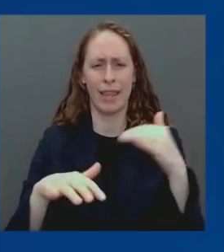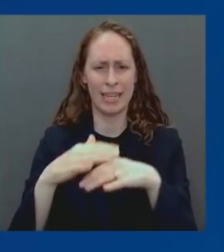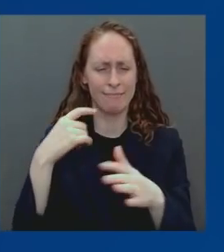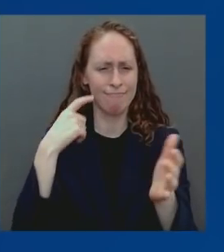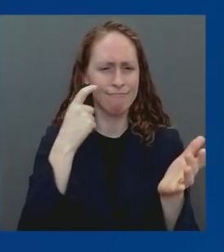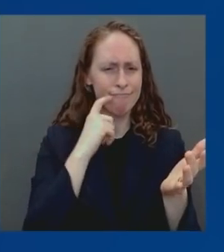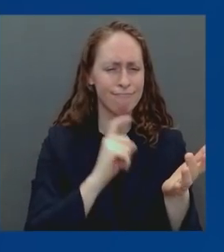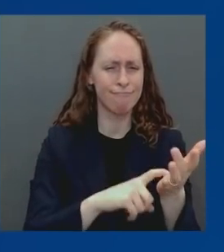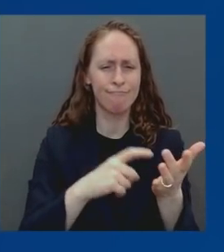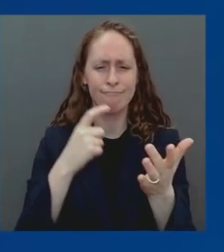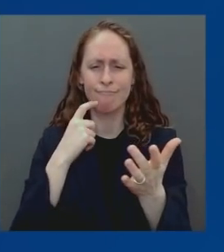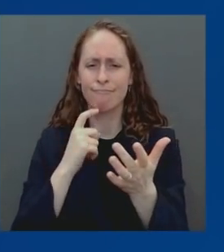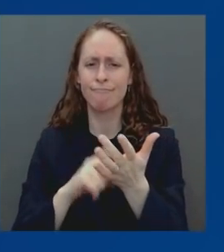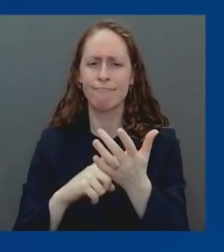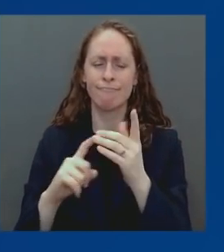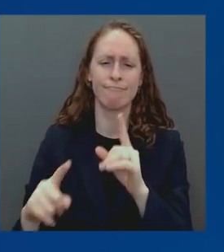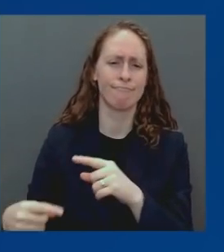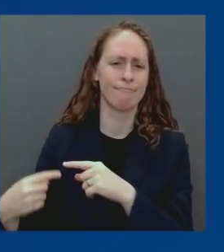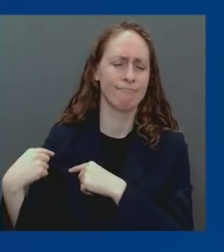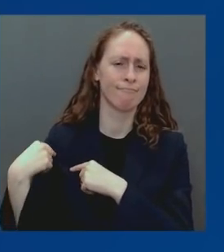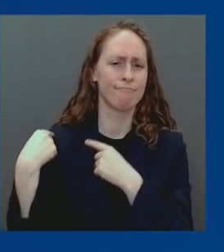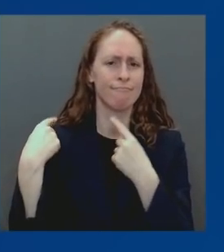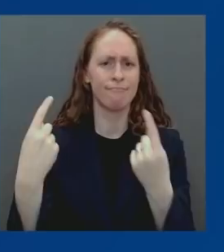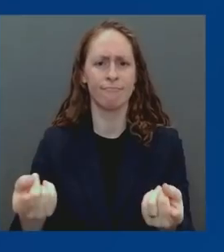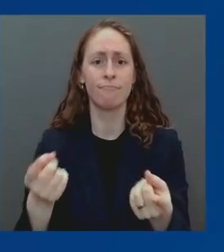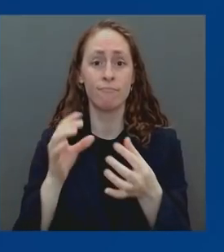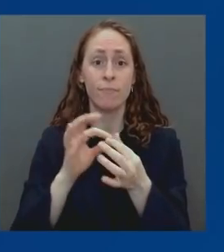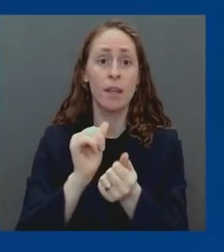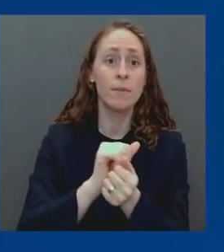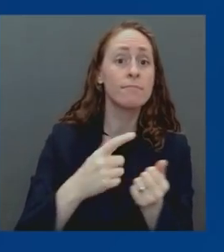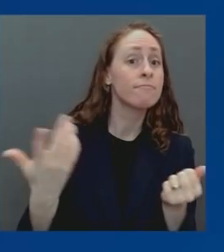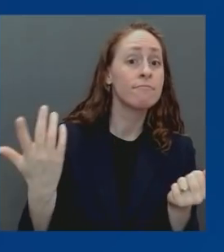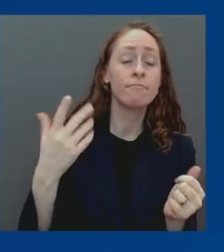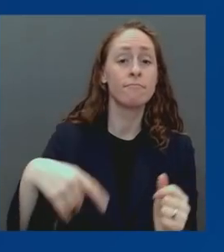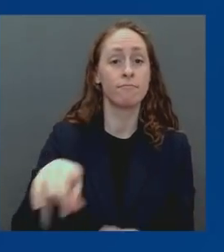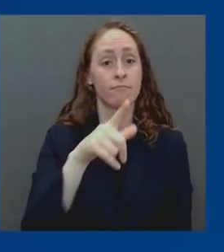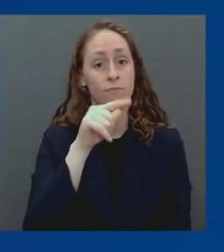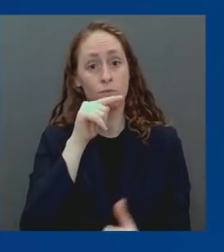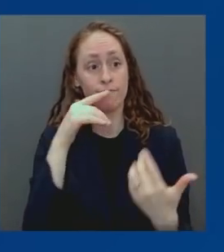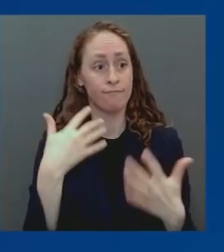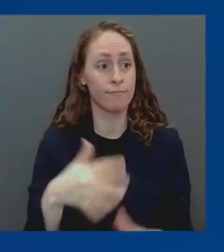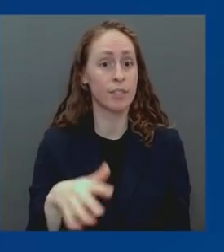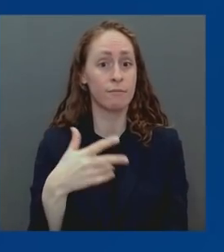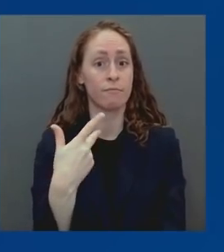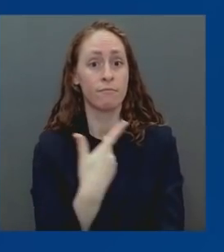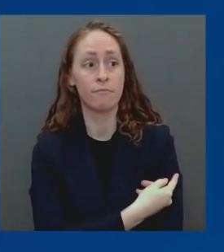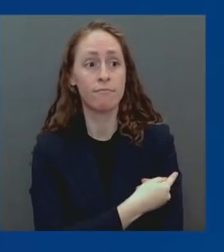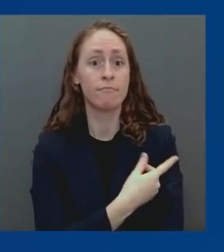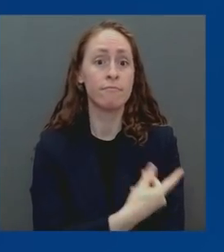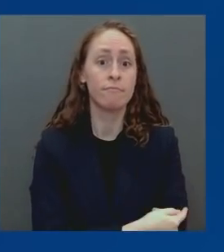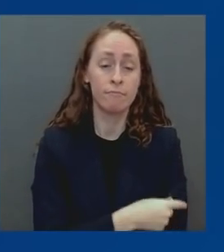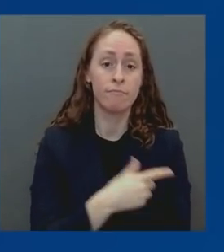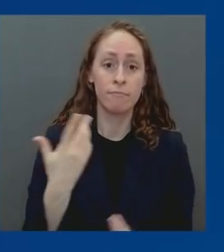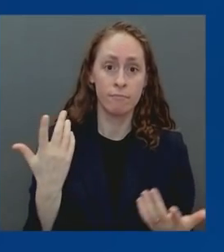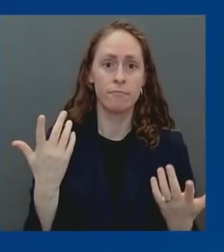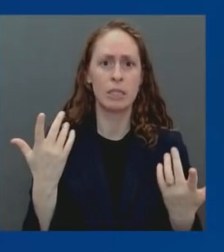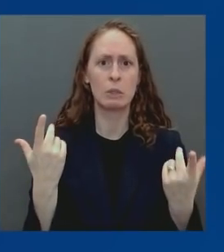people trying to conceive -- namely does it have a negative impact on fertility. The data are clear.